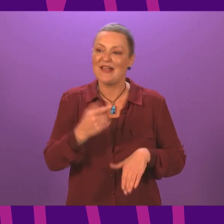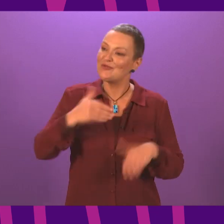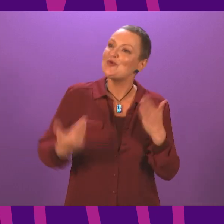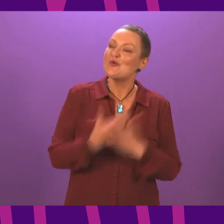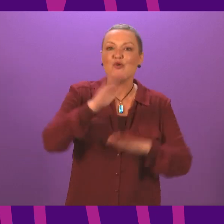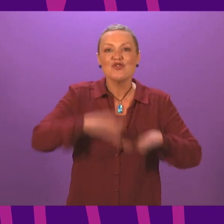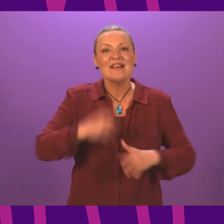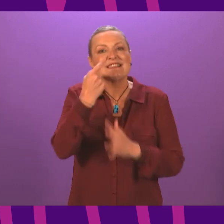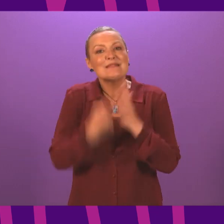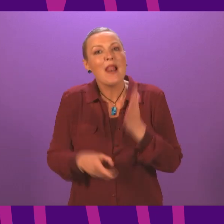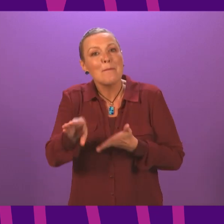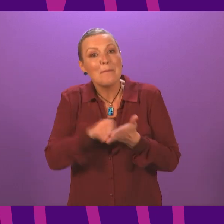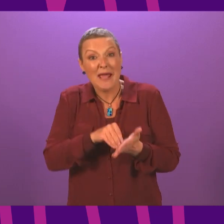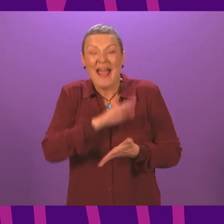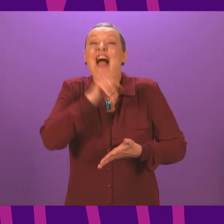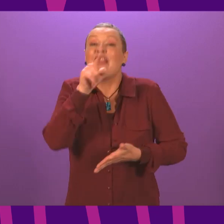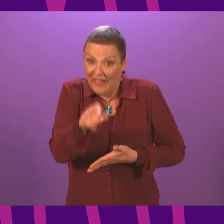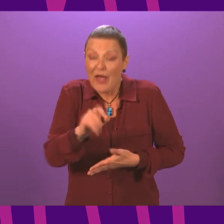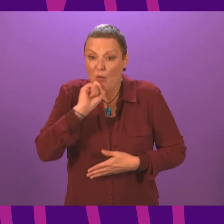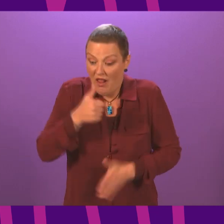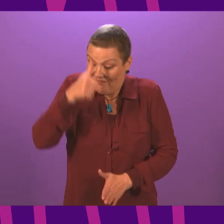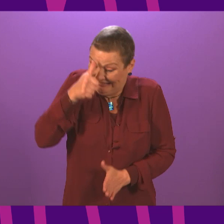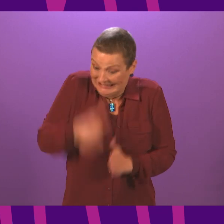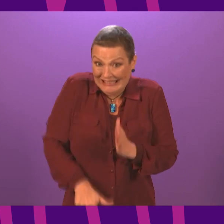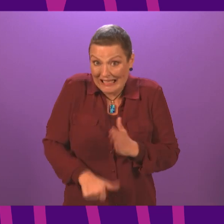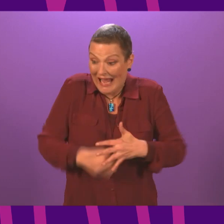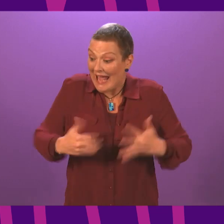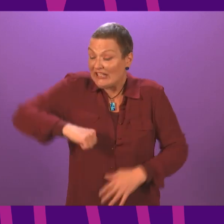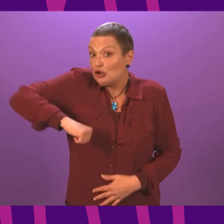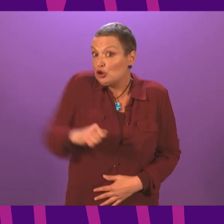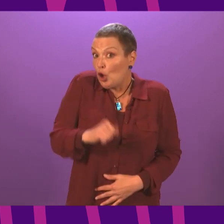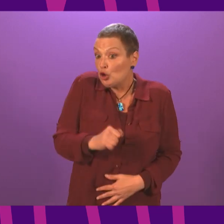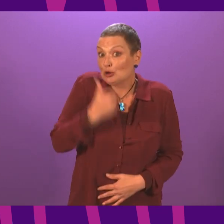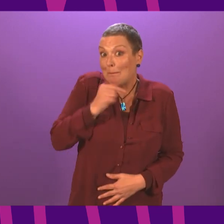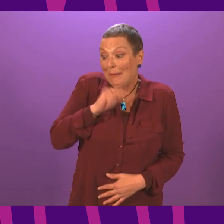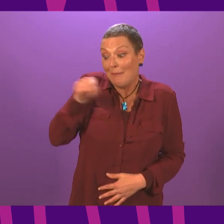begun the work of transferring existing Scottish clients safely and securely from the DWP to Social